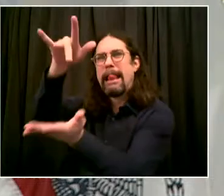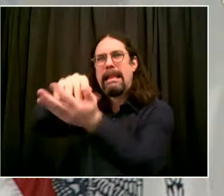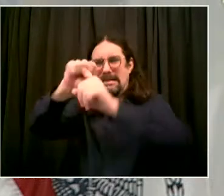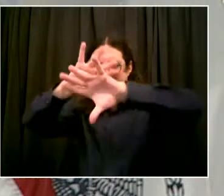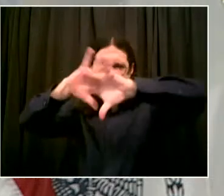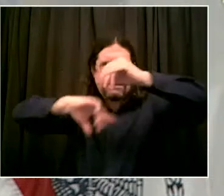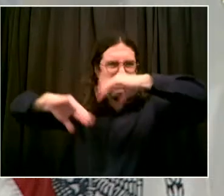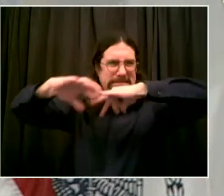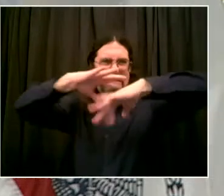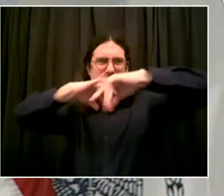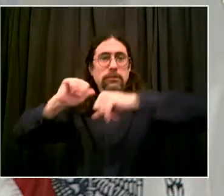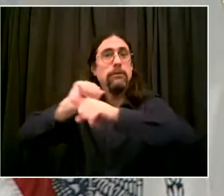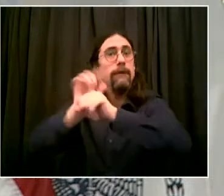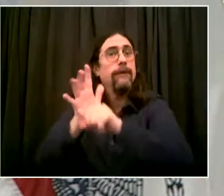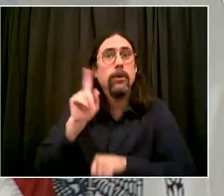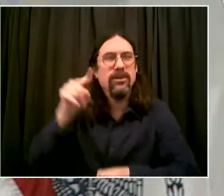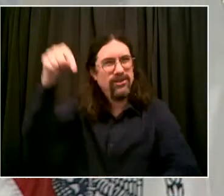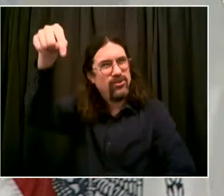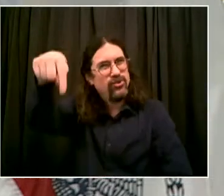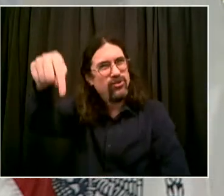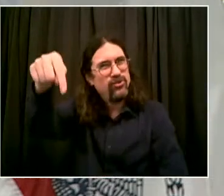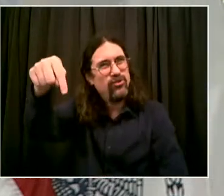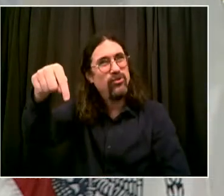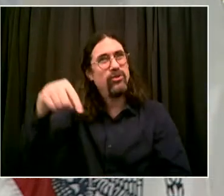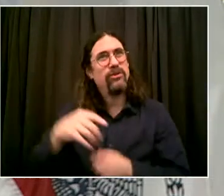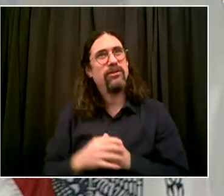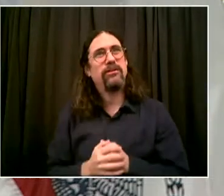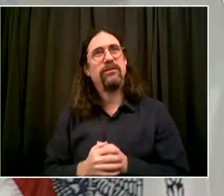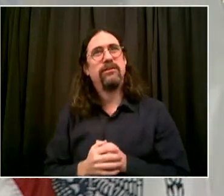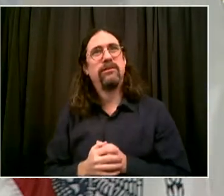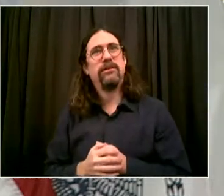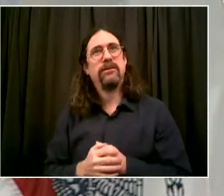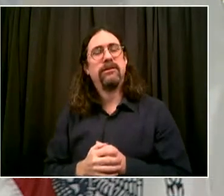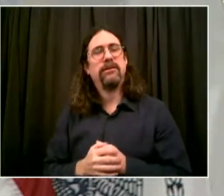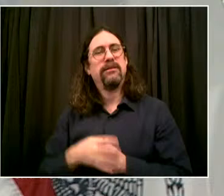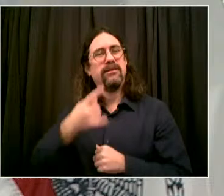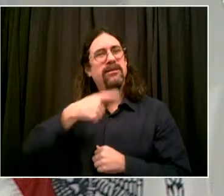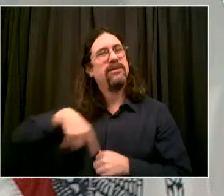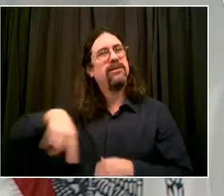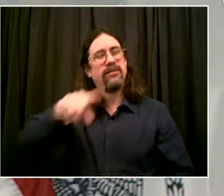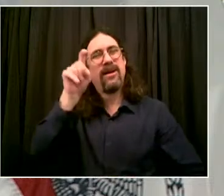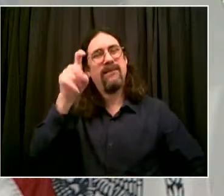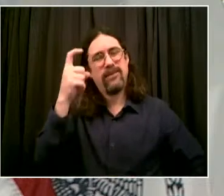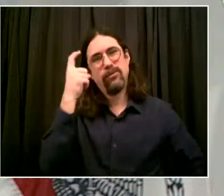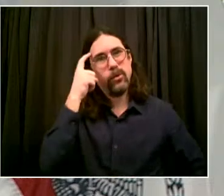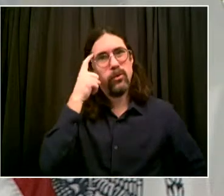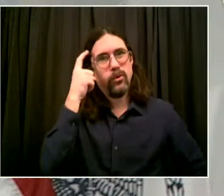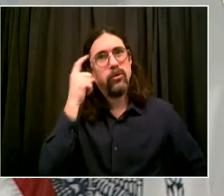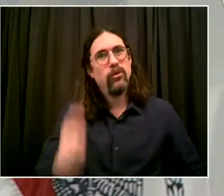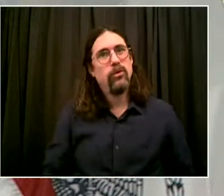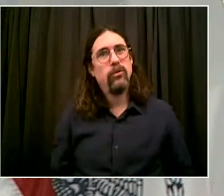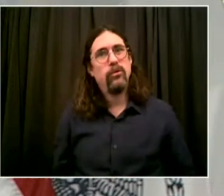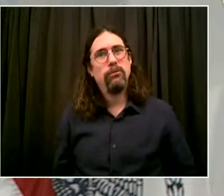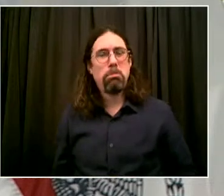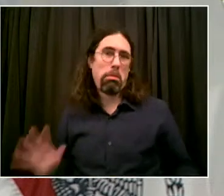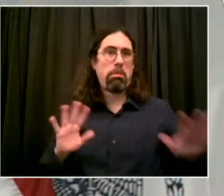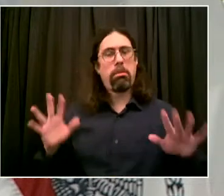SMART ABOUT WHWHN EE WWE LET T PPPLEOE GET BACK TOGETHER IN